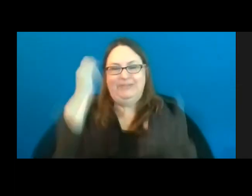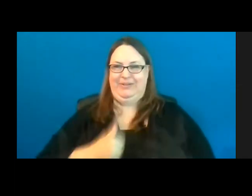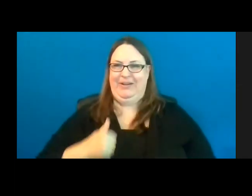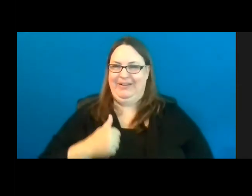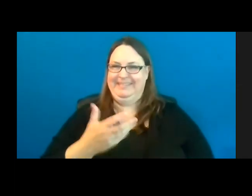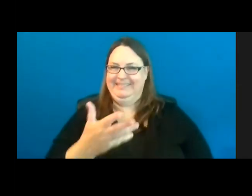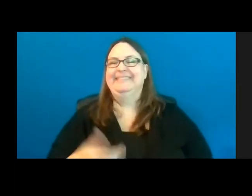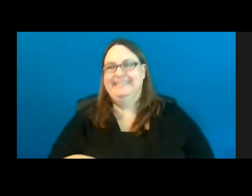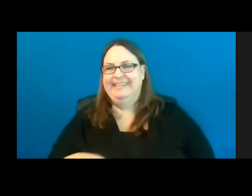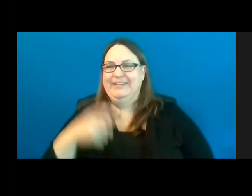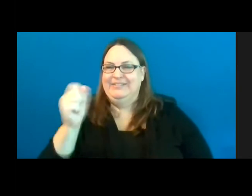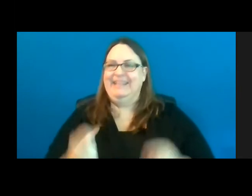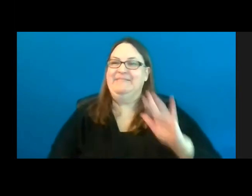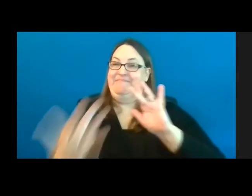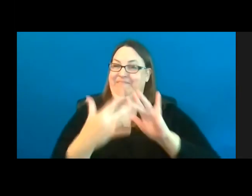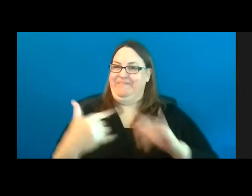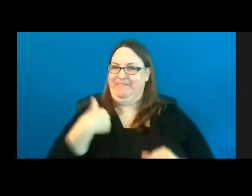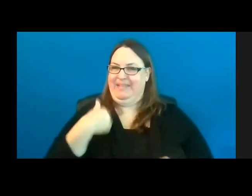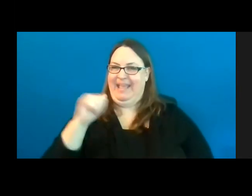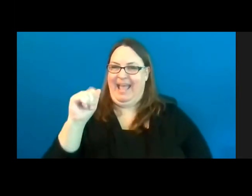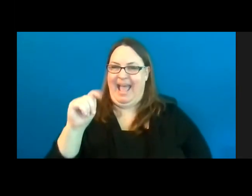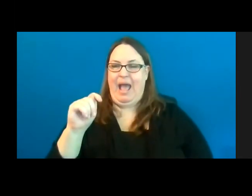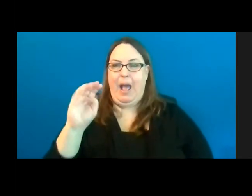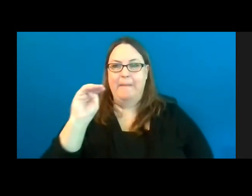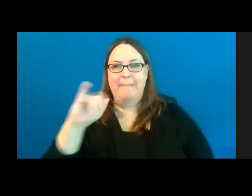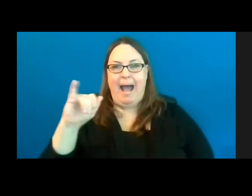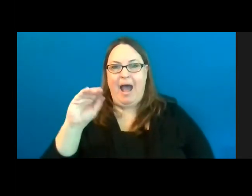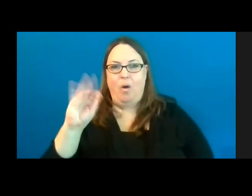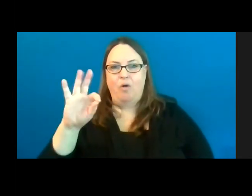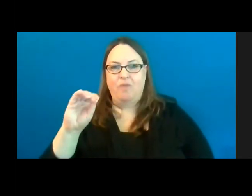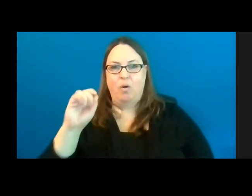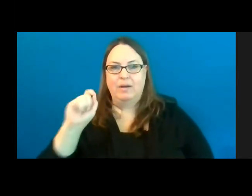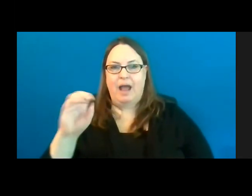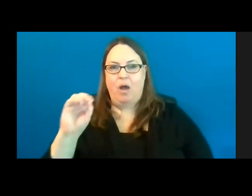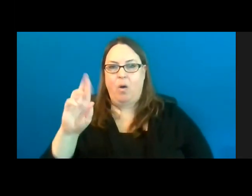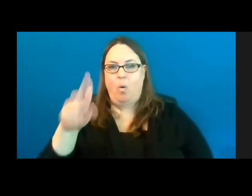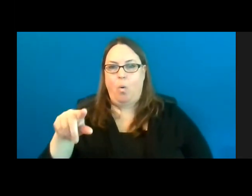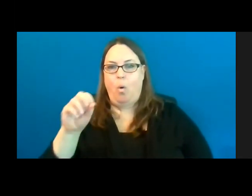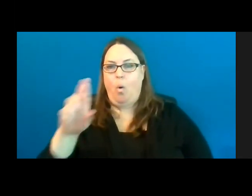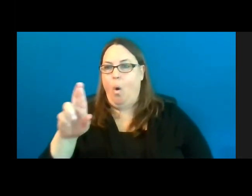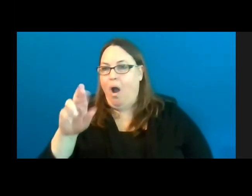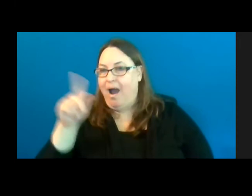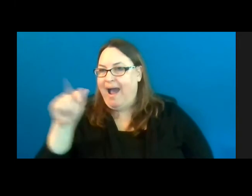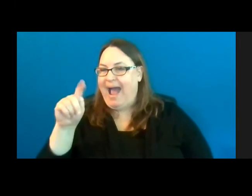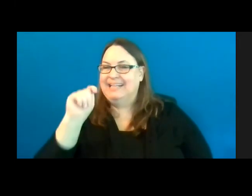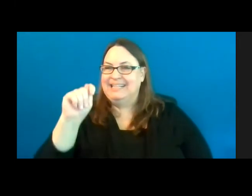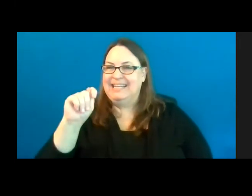You can contact me at miofo.org or at tjones.miofo@gmail.com.